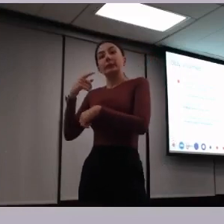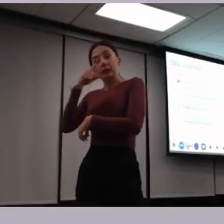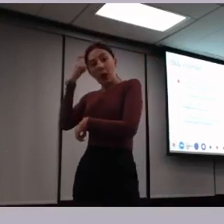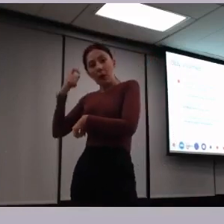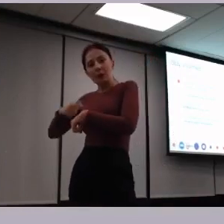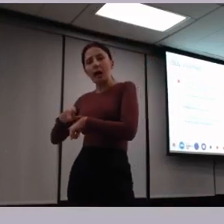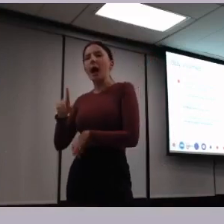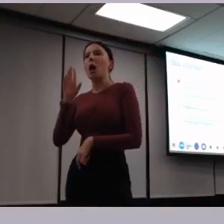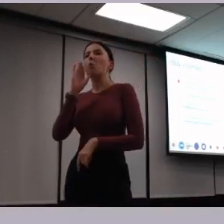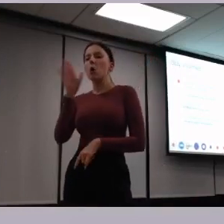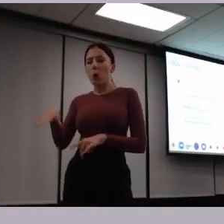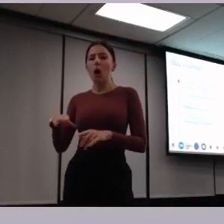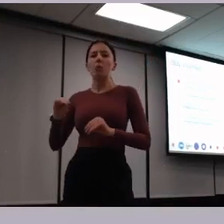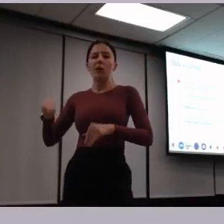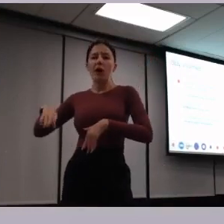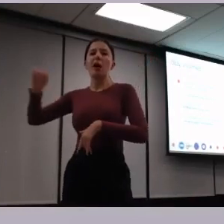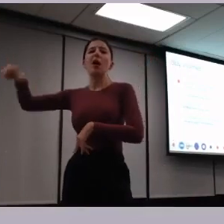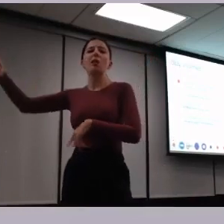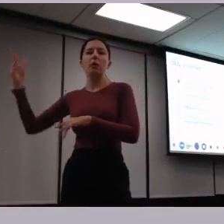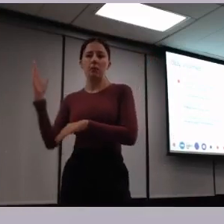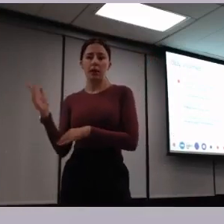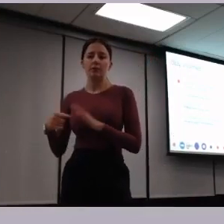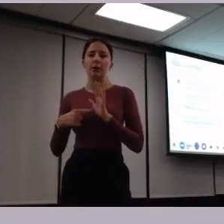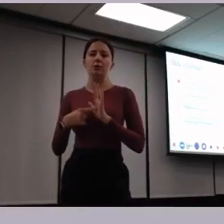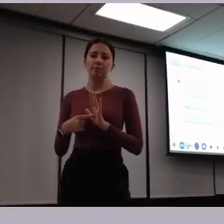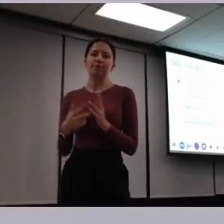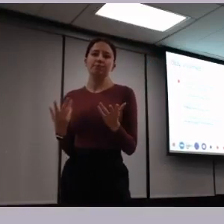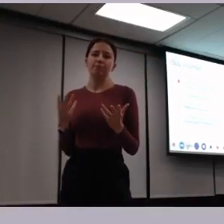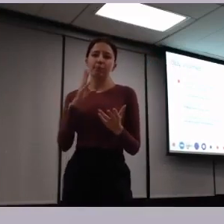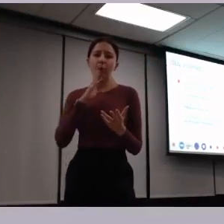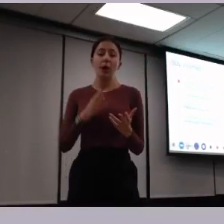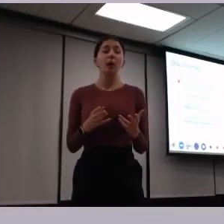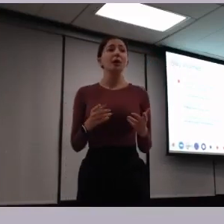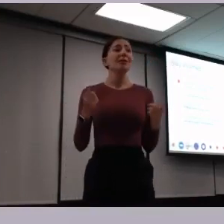But again, this is your opportunity to be a major stakeholder in this project